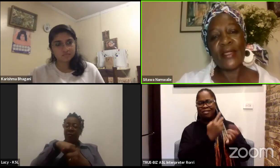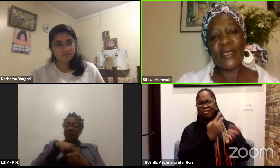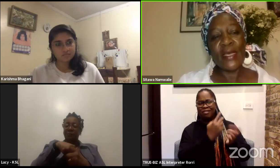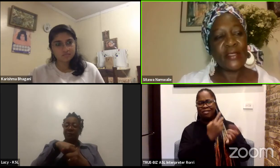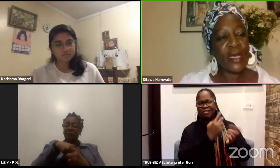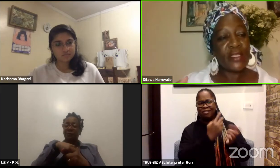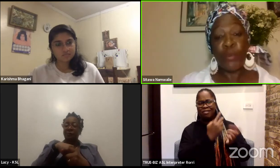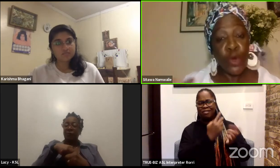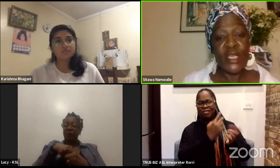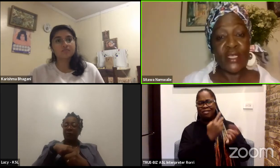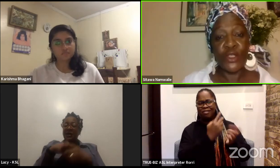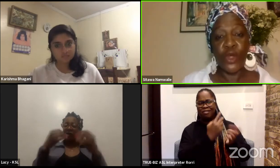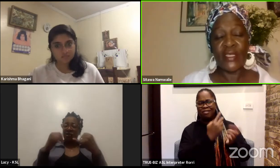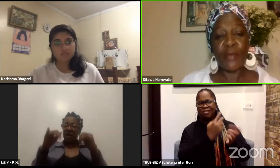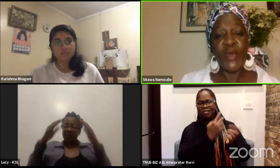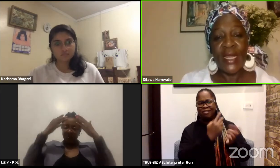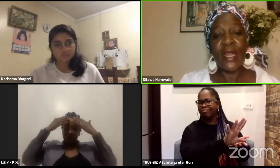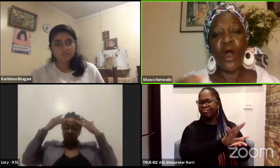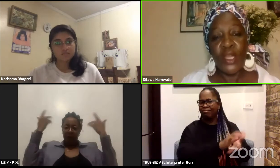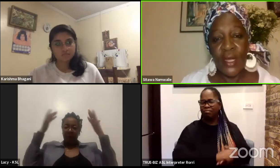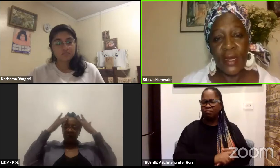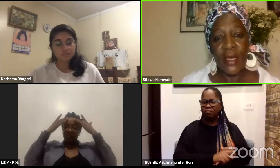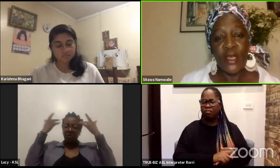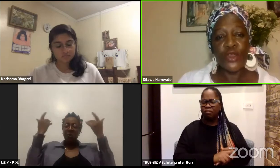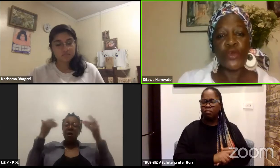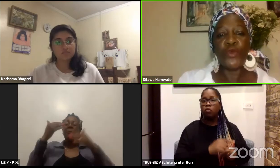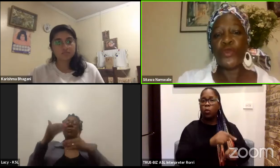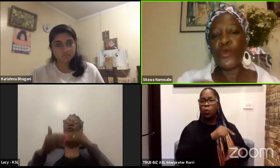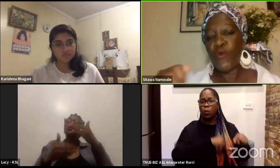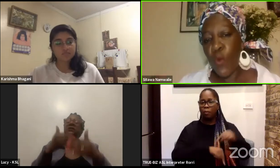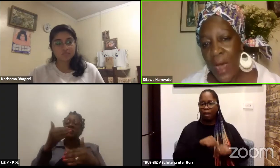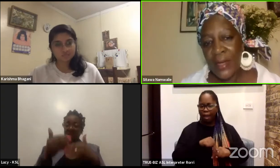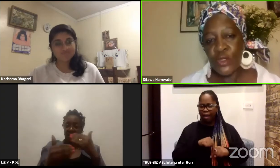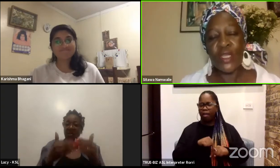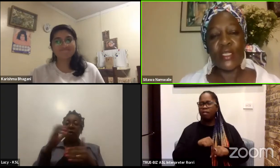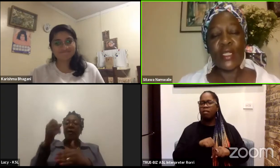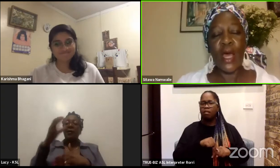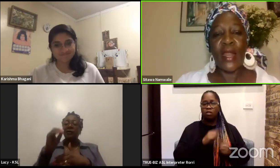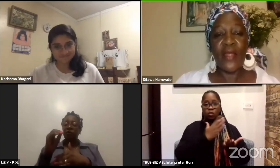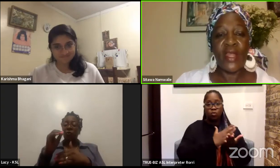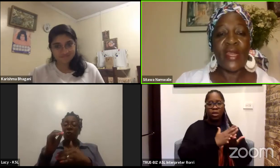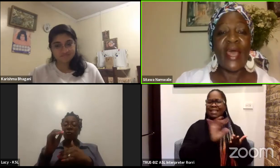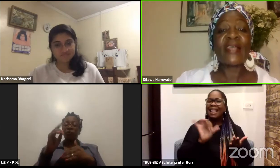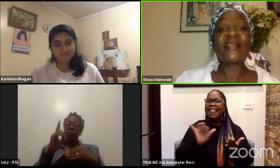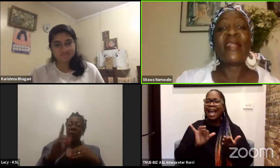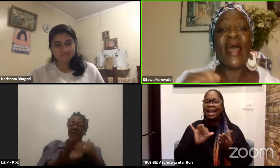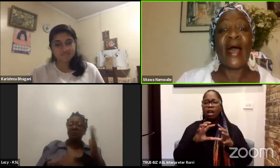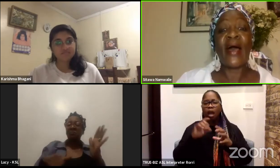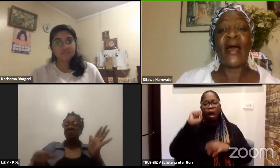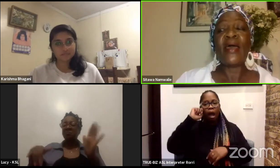And it's a process, it's like peeling an onion. So you remove one so that it is becomes possible